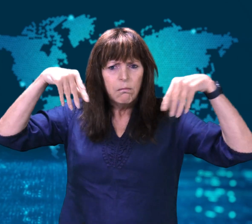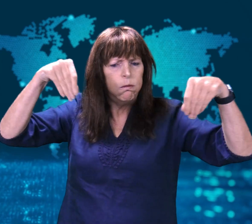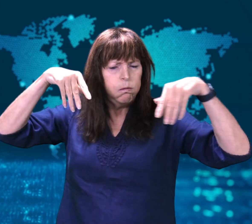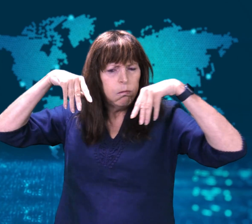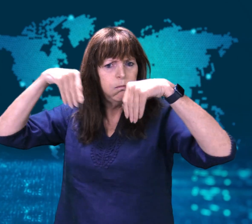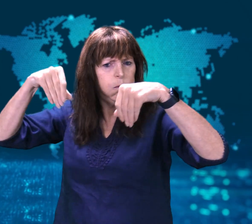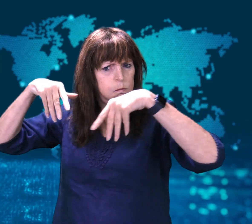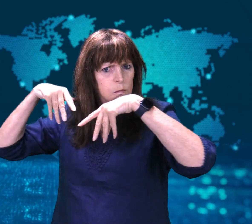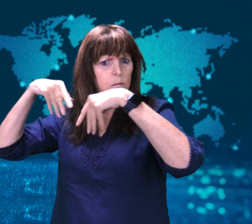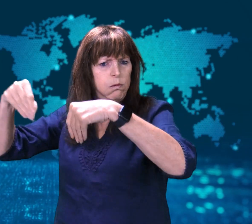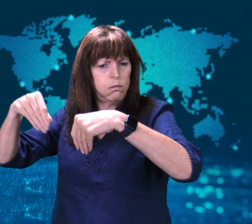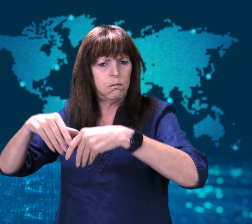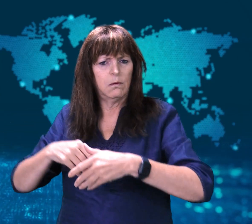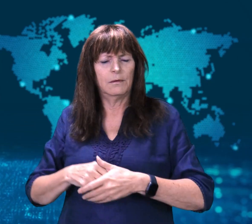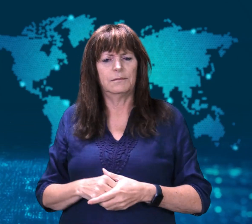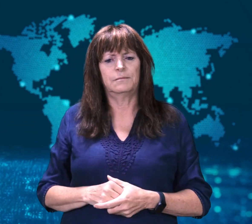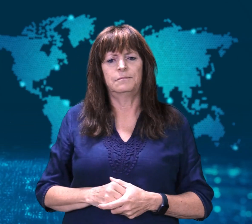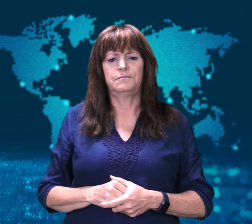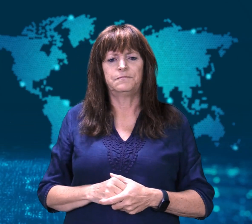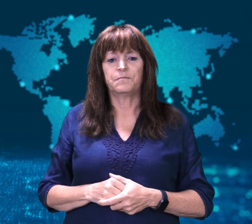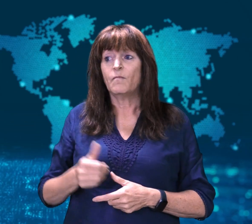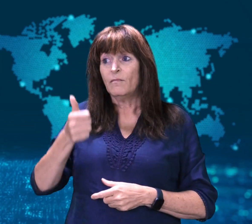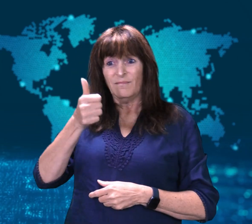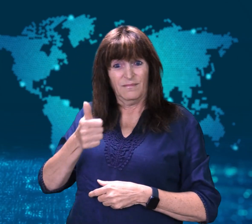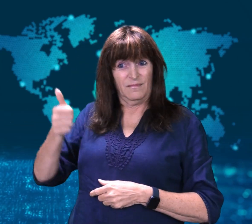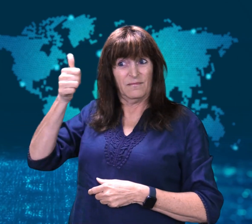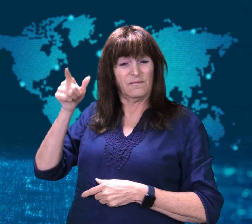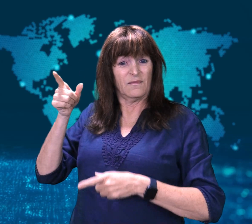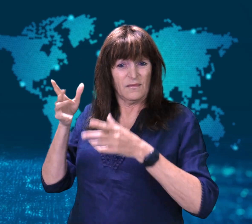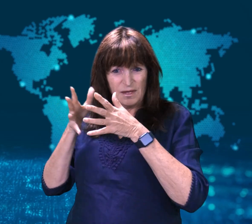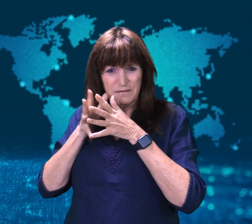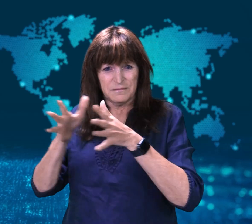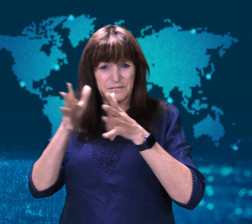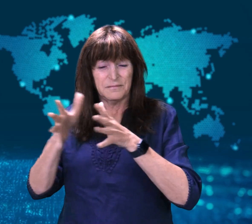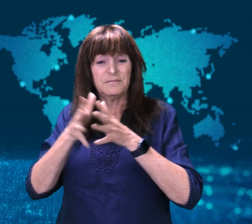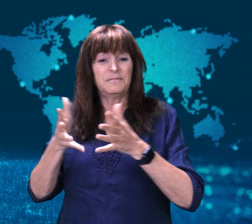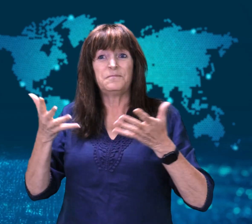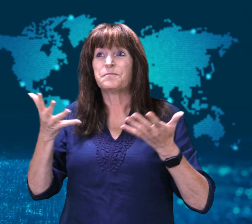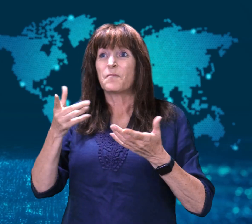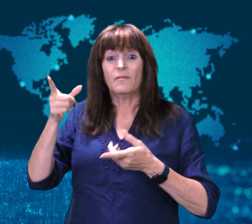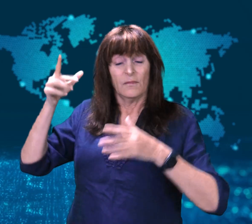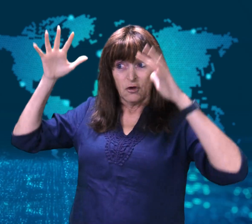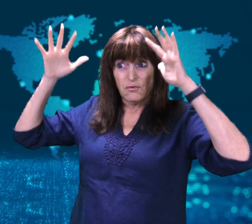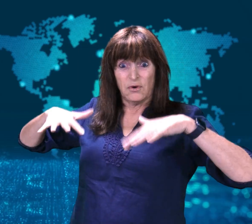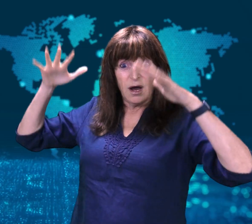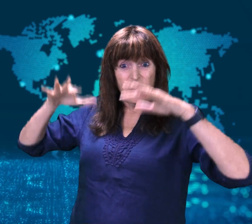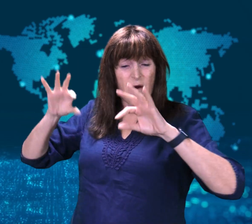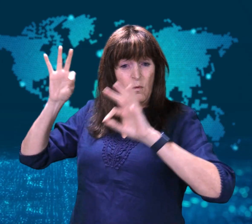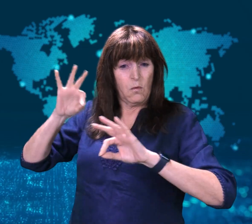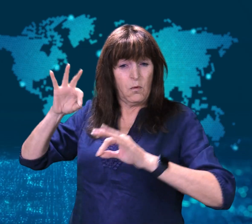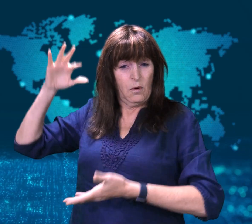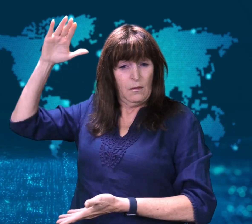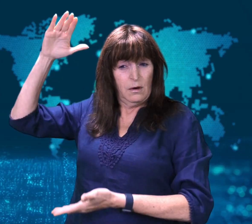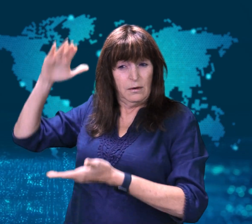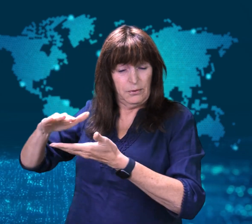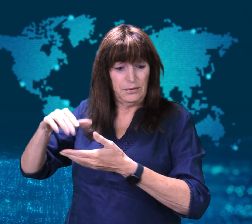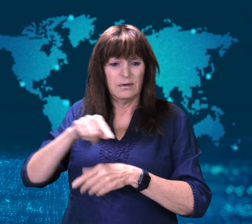Officials blame reduced rainfall for the situation,